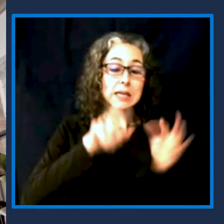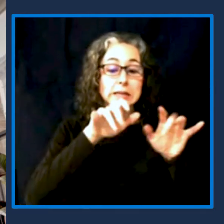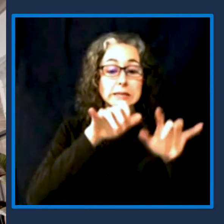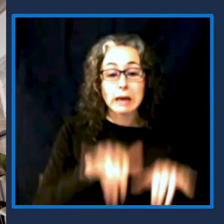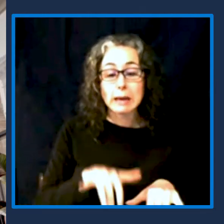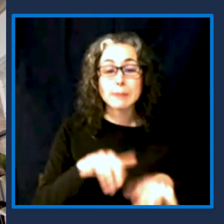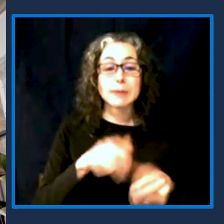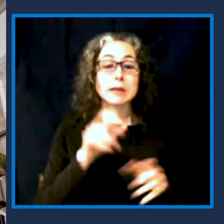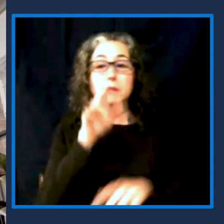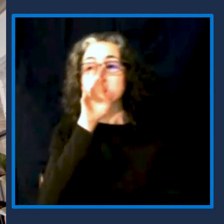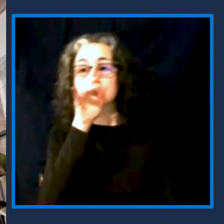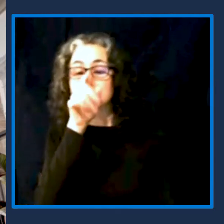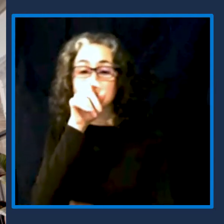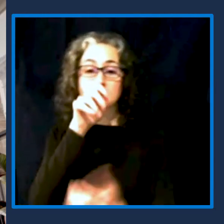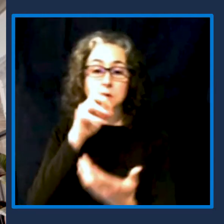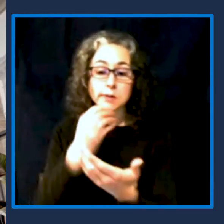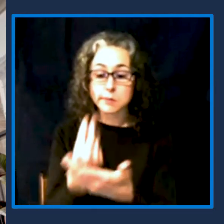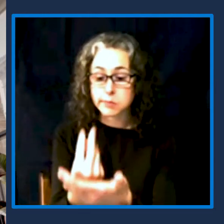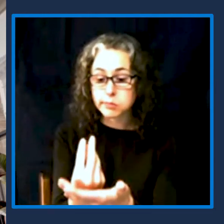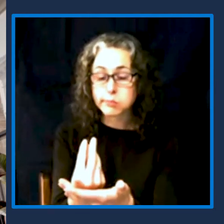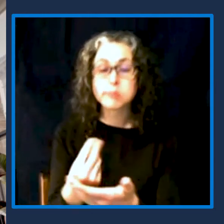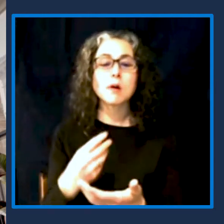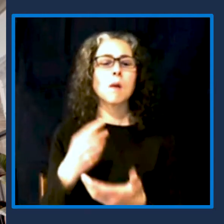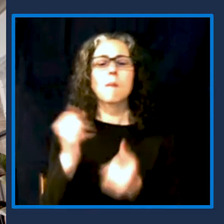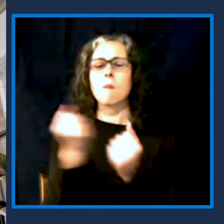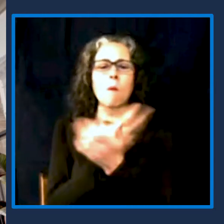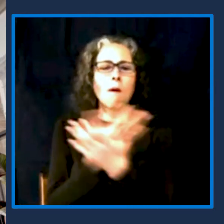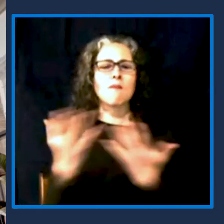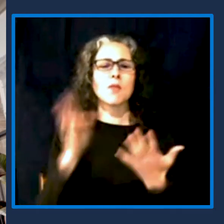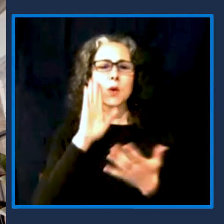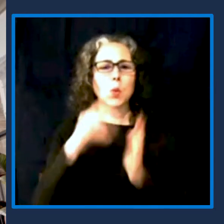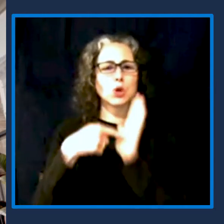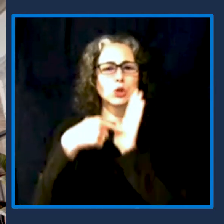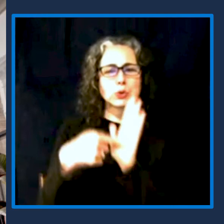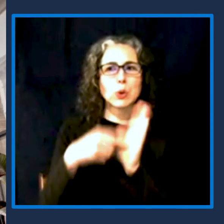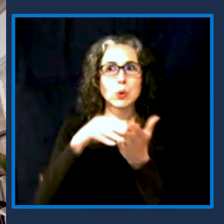of those ensure that students are able to express their learning in a way that's accessible for them